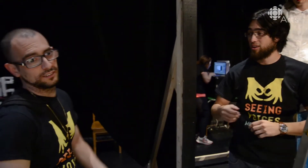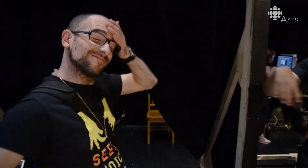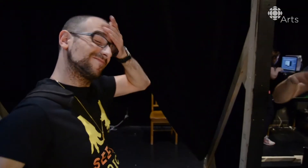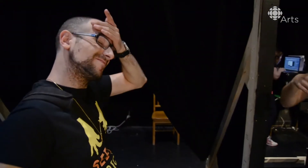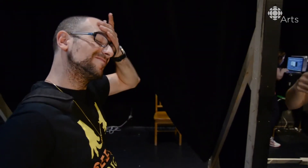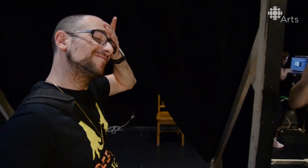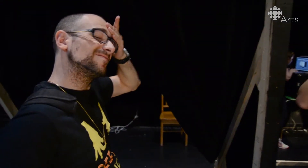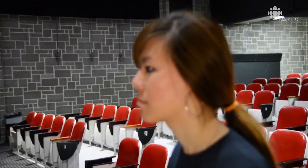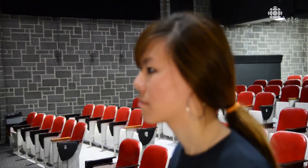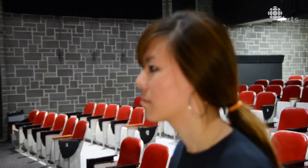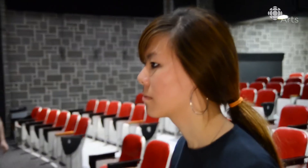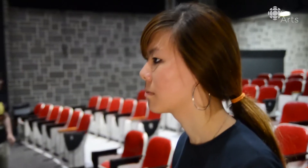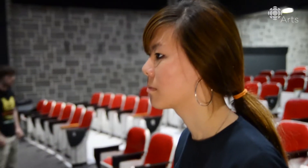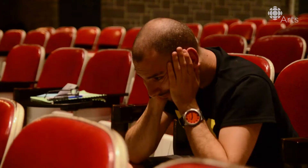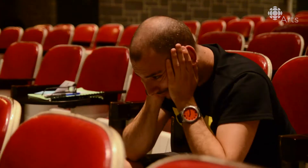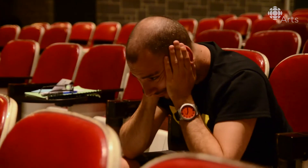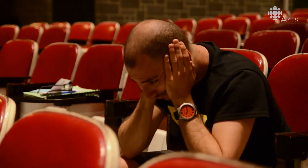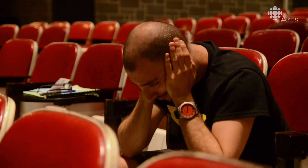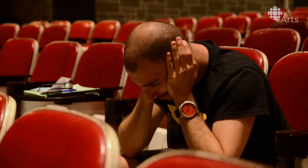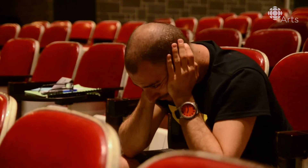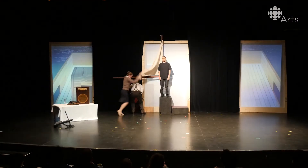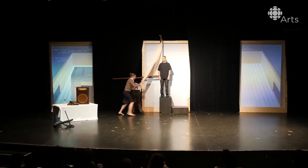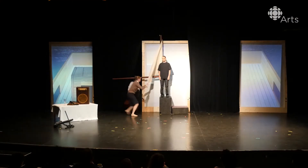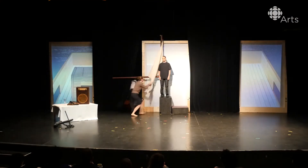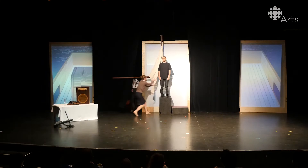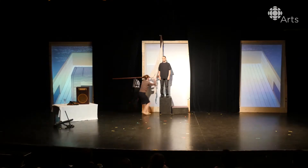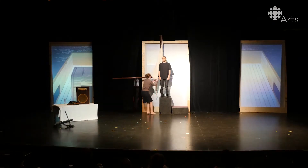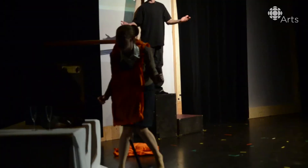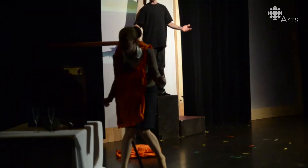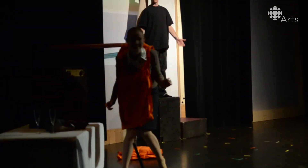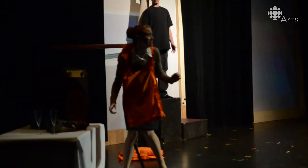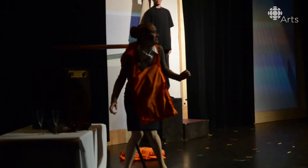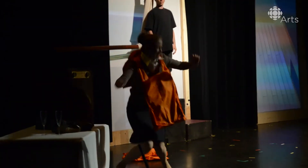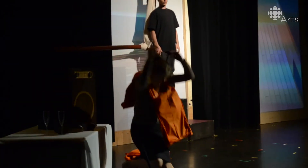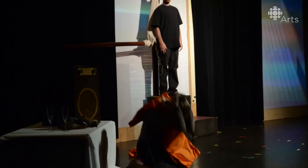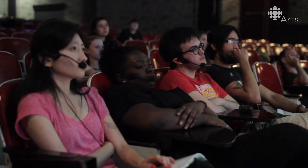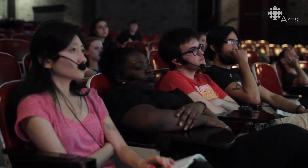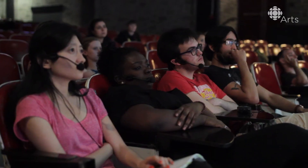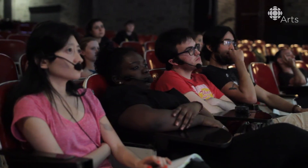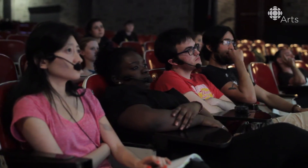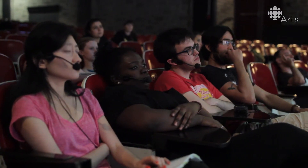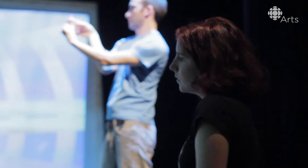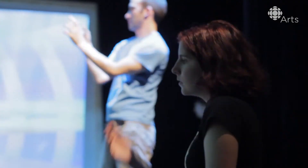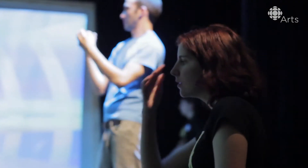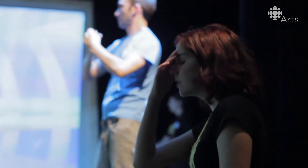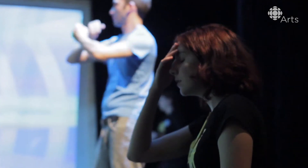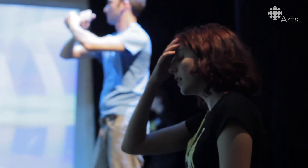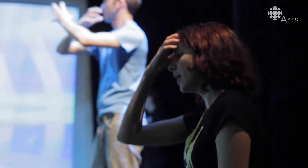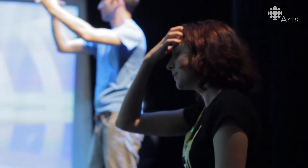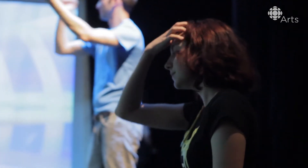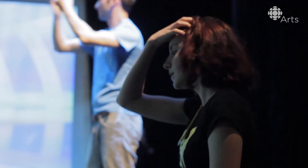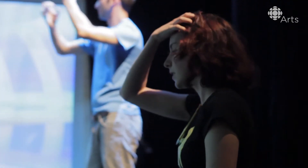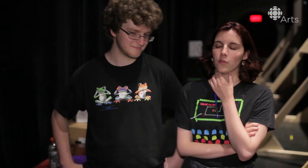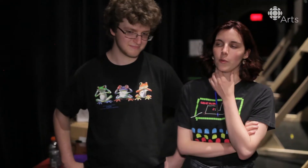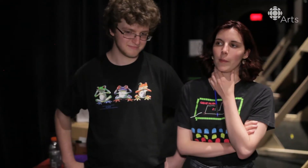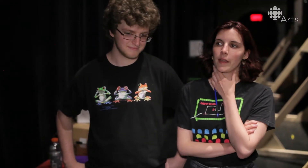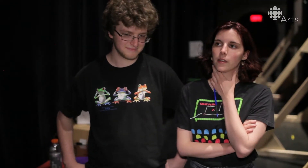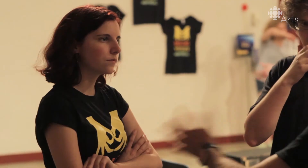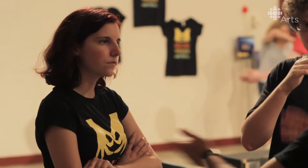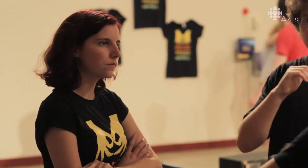I'm pretty stressed. But Jack is really stressed out. ERIC! It's come to a point where it's too overwhelming.